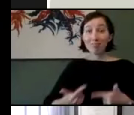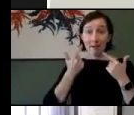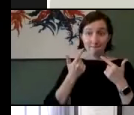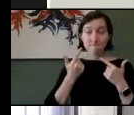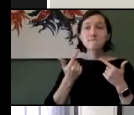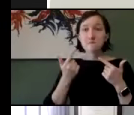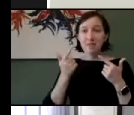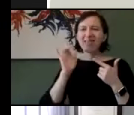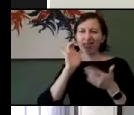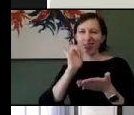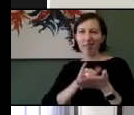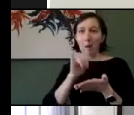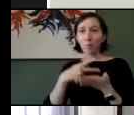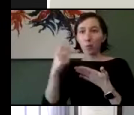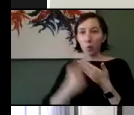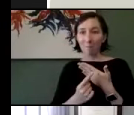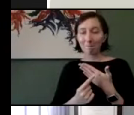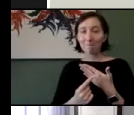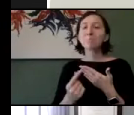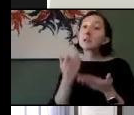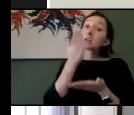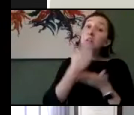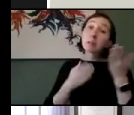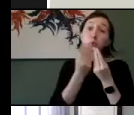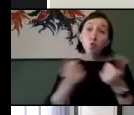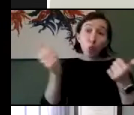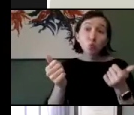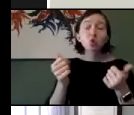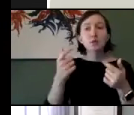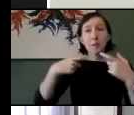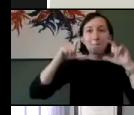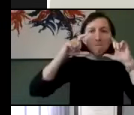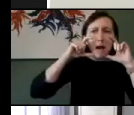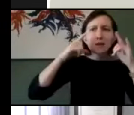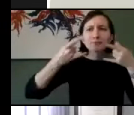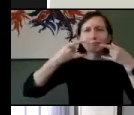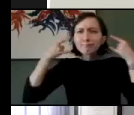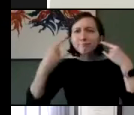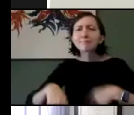You'll hear more about that. Some of the solutions when it comes to wearing masks